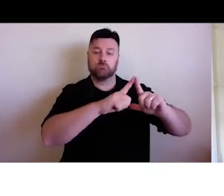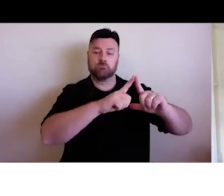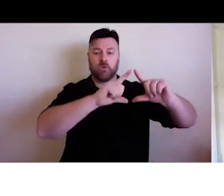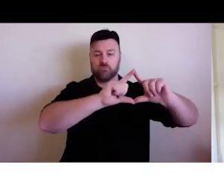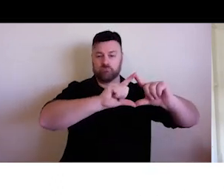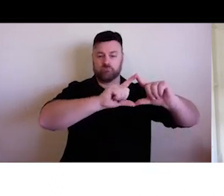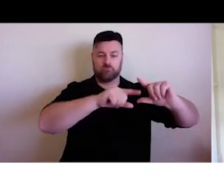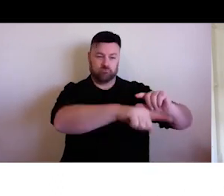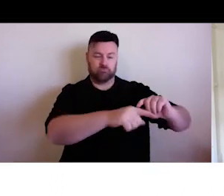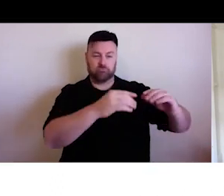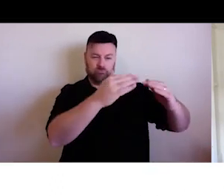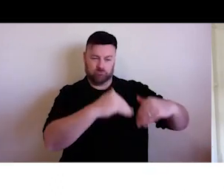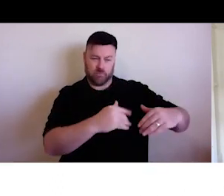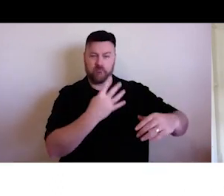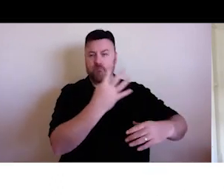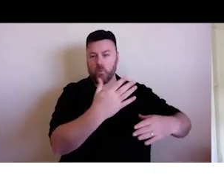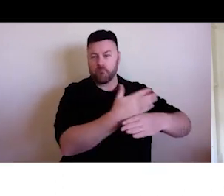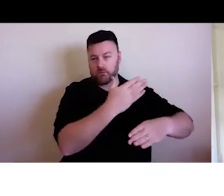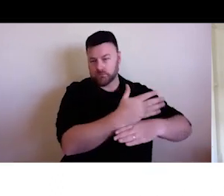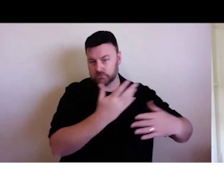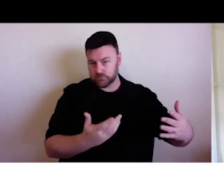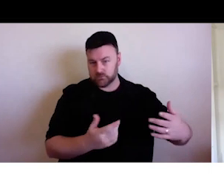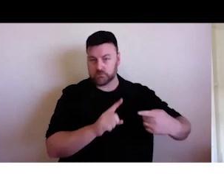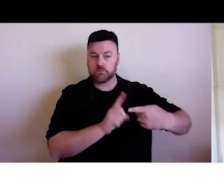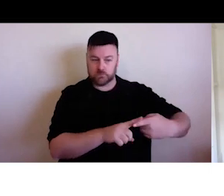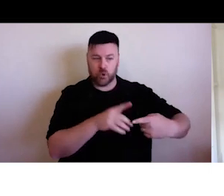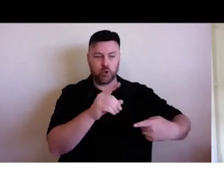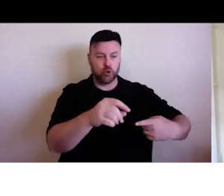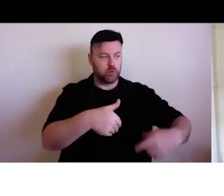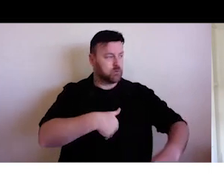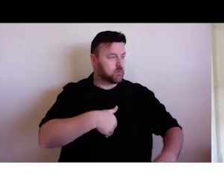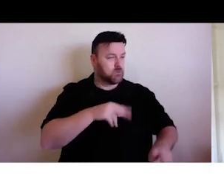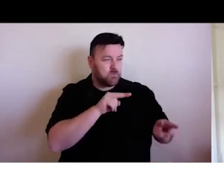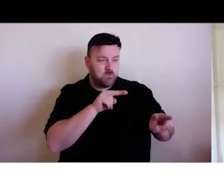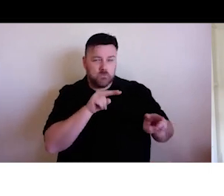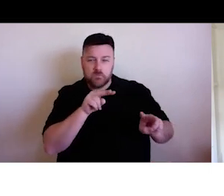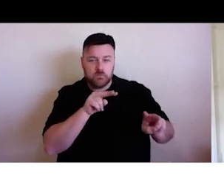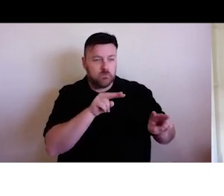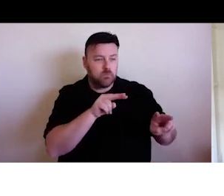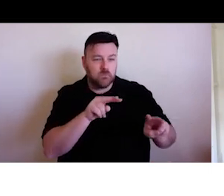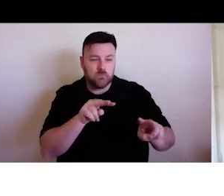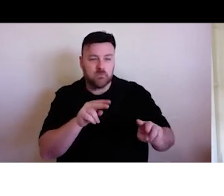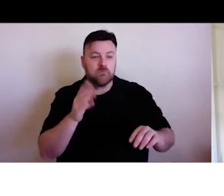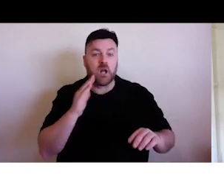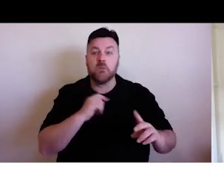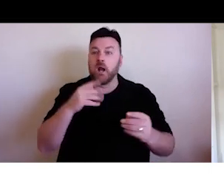functions. One is to sense - be it through data, be it through